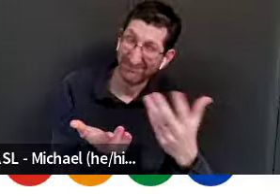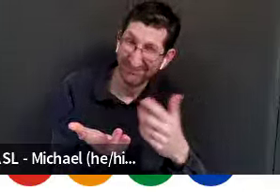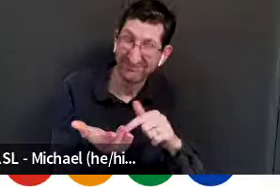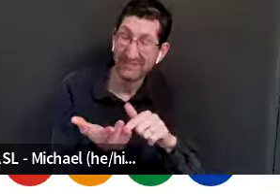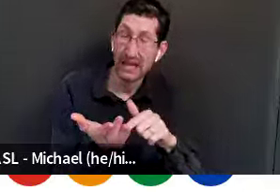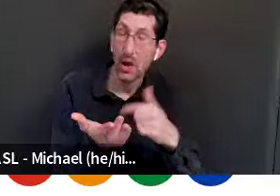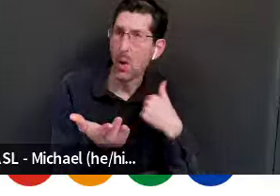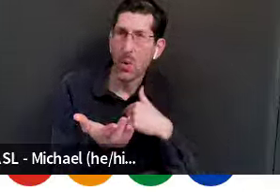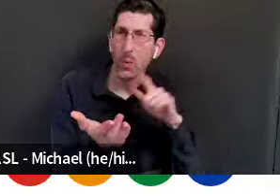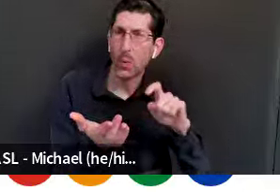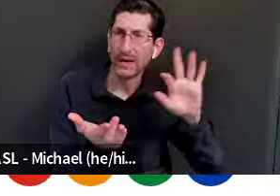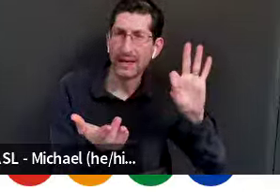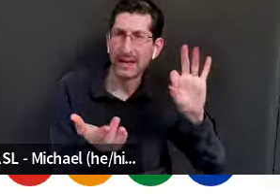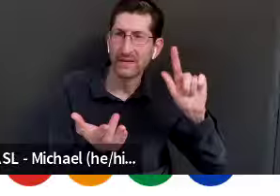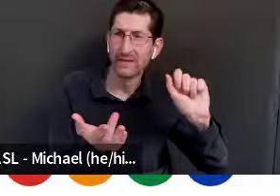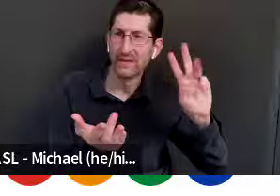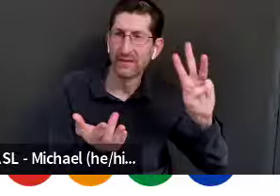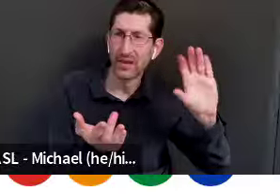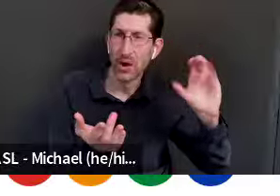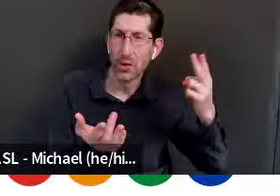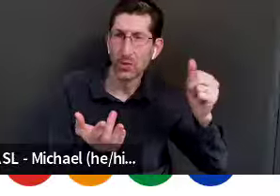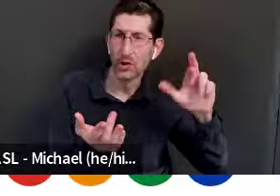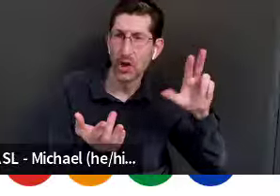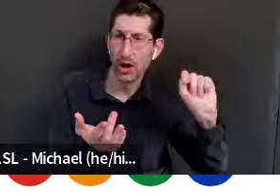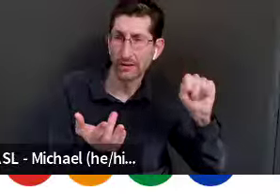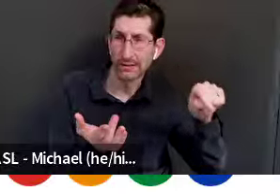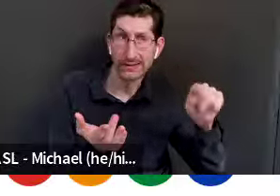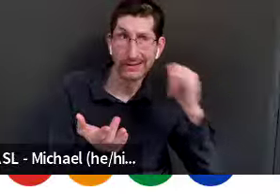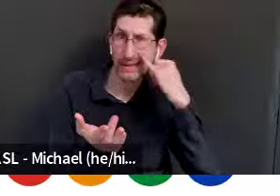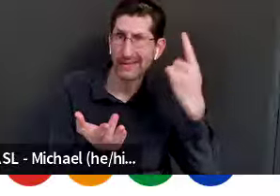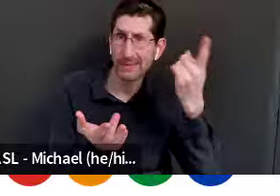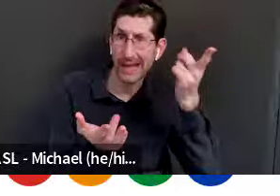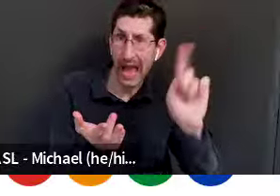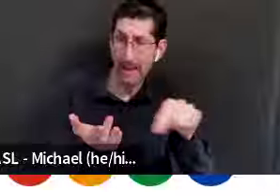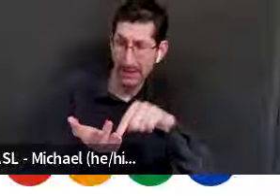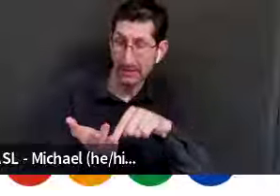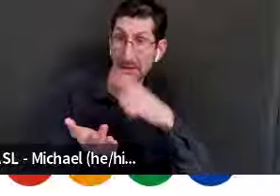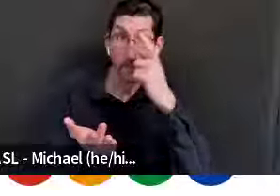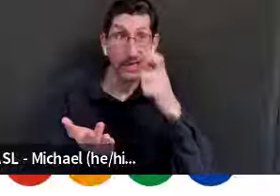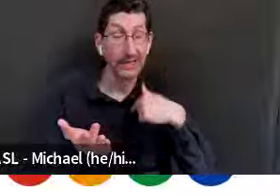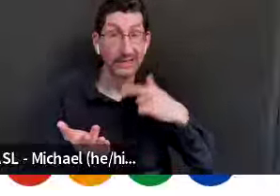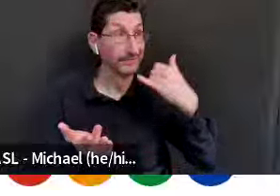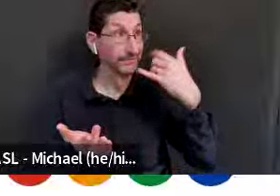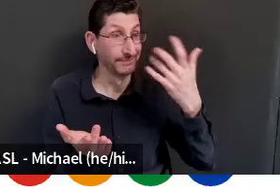I'D ALSO RESPECT FLOW REQUEST THAT THERE'S SOME KIND OF FLOW CHART ABOUT WHAT TO DO IF